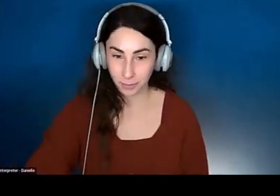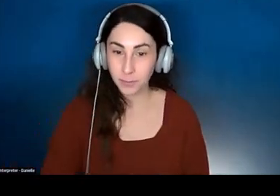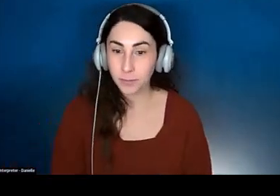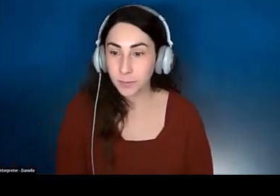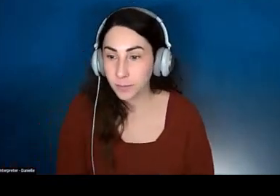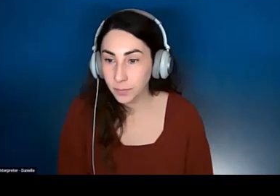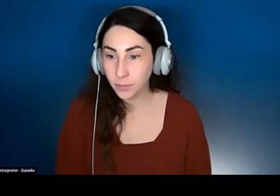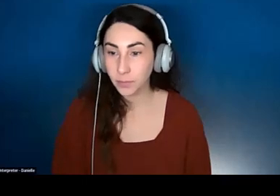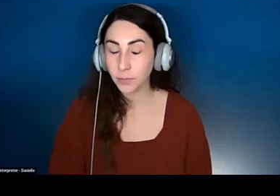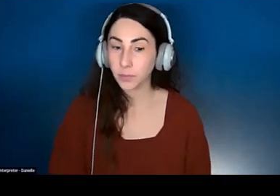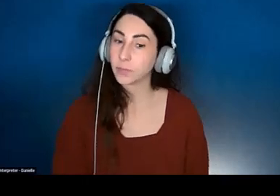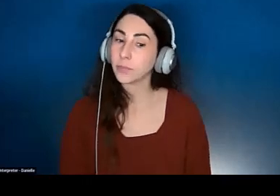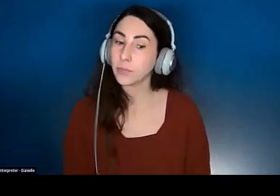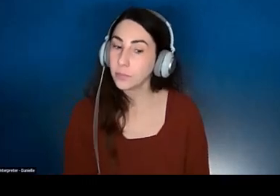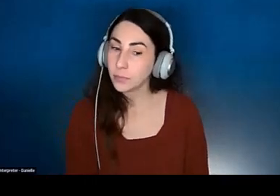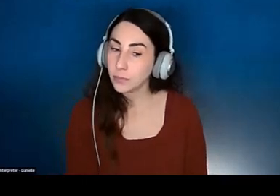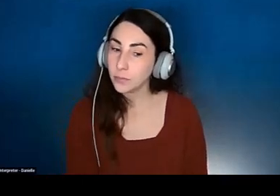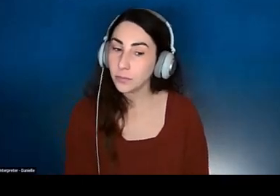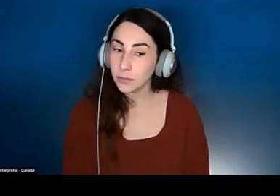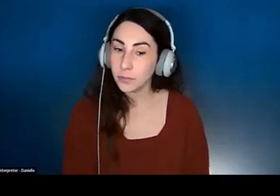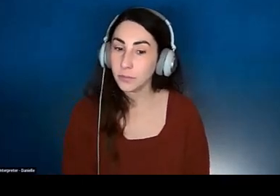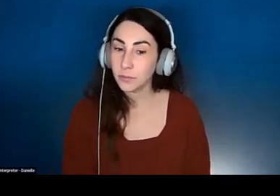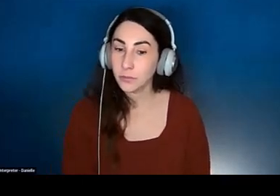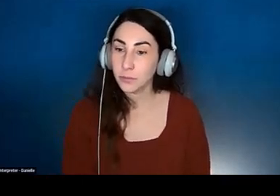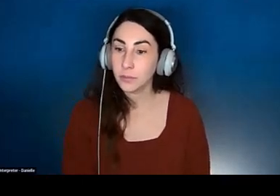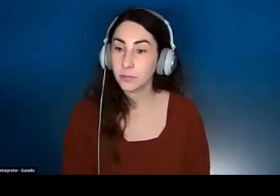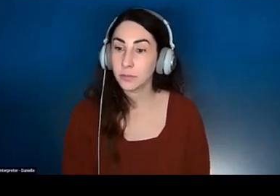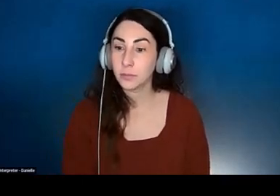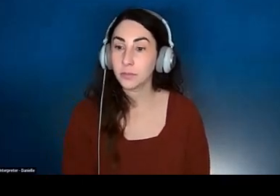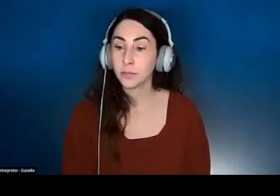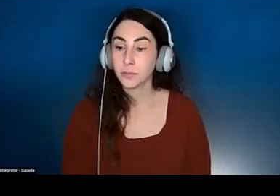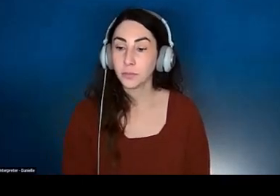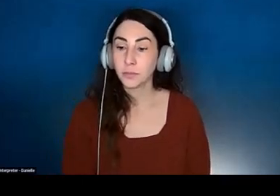Over the past year, we've seen some pretty steady